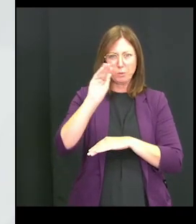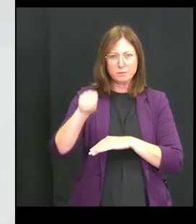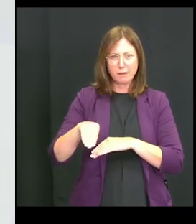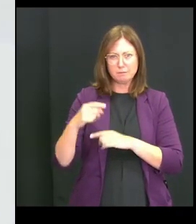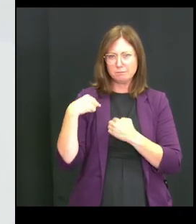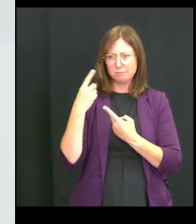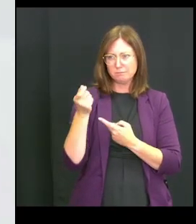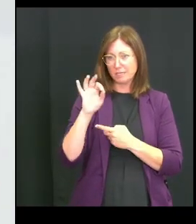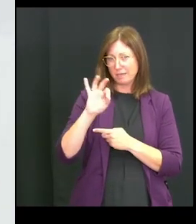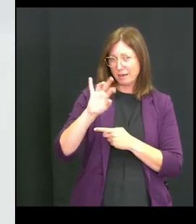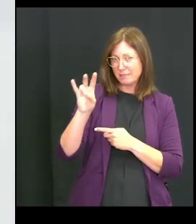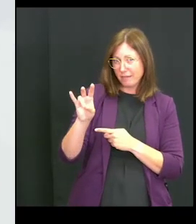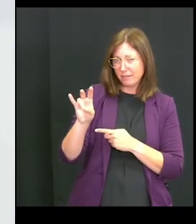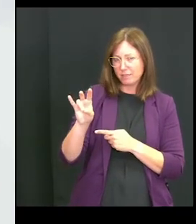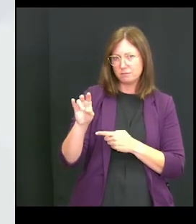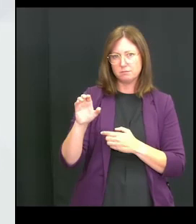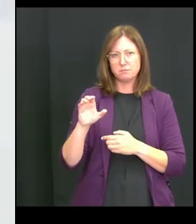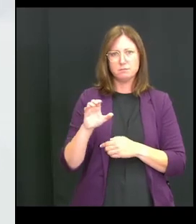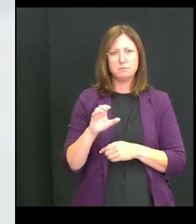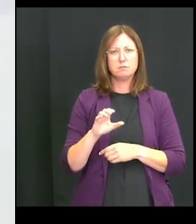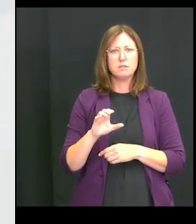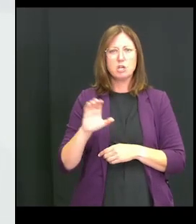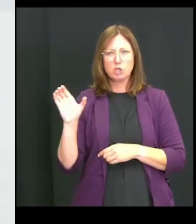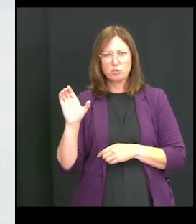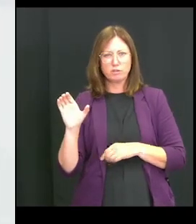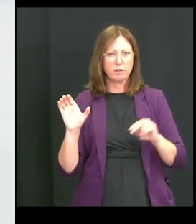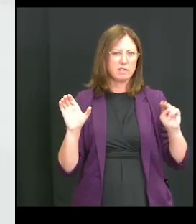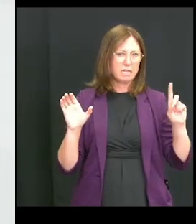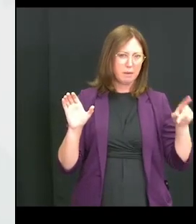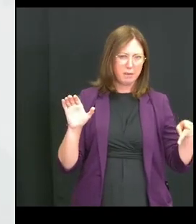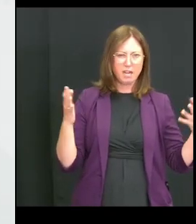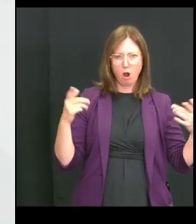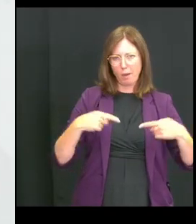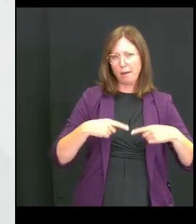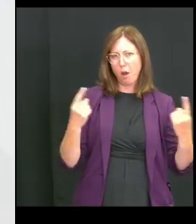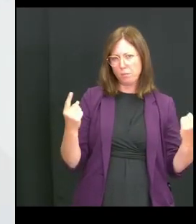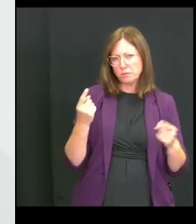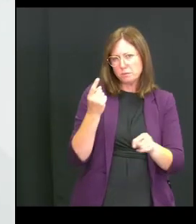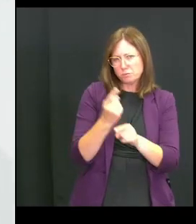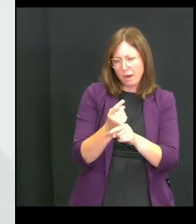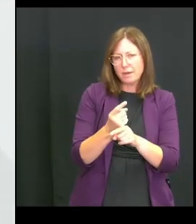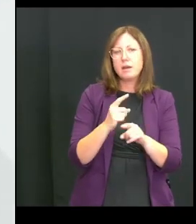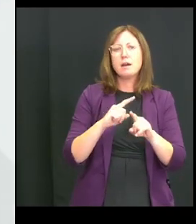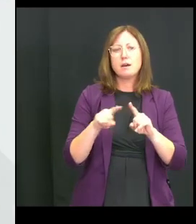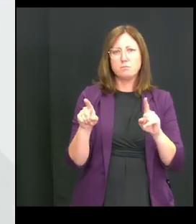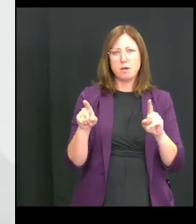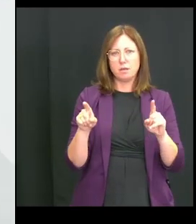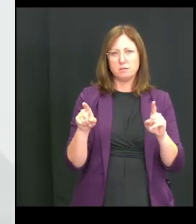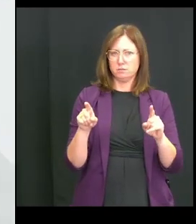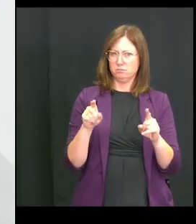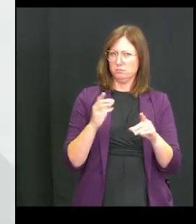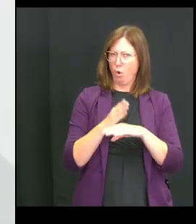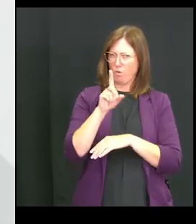And Conservatives, NDP, I think you said were already kind of on the opposite ends of the spectrum, but over a hundred percent!